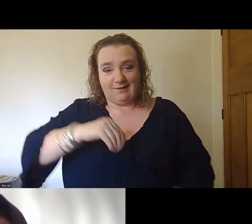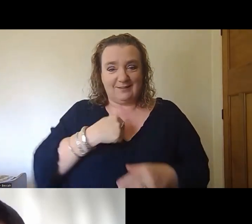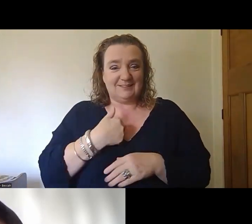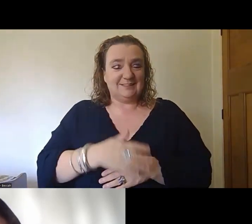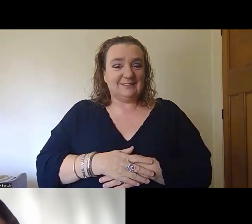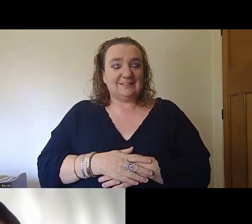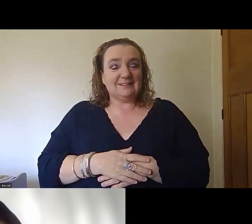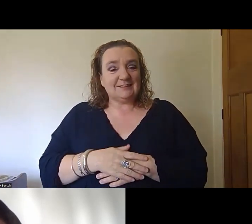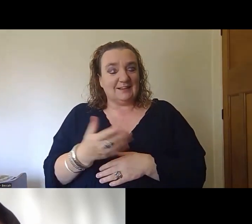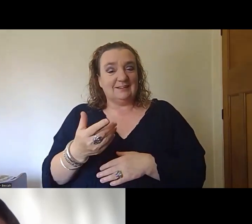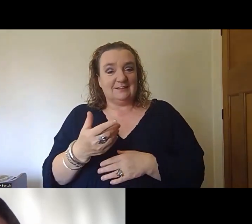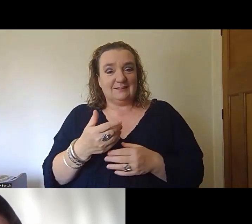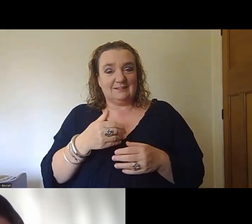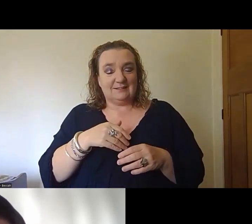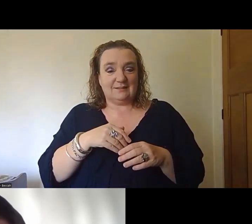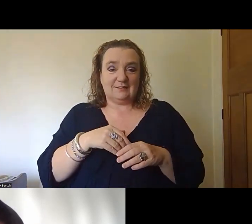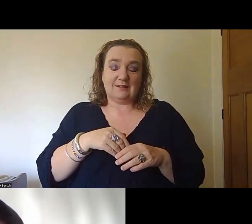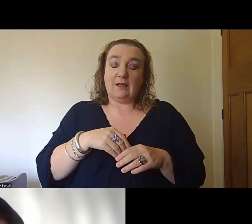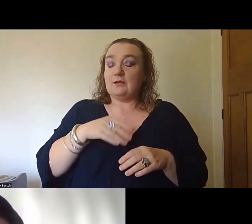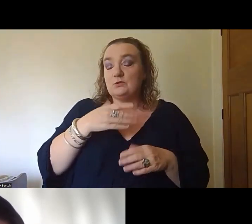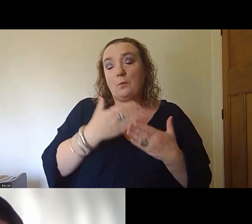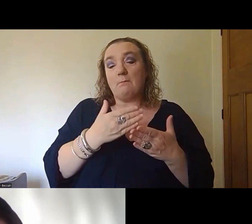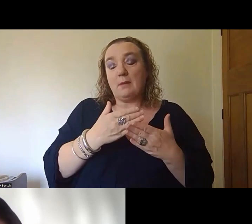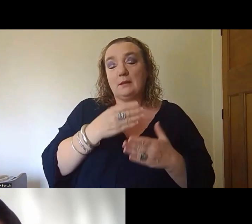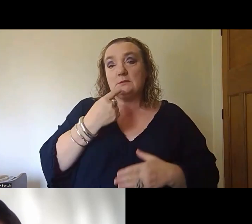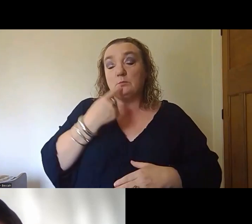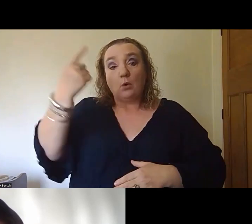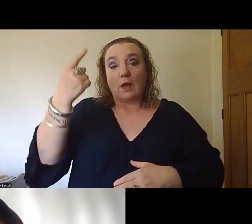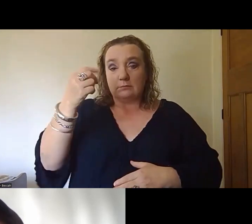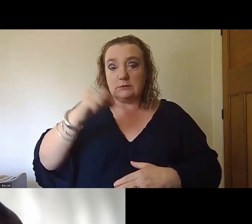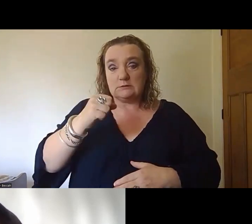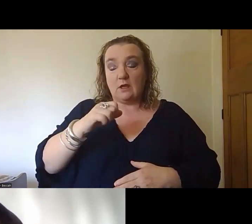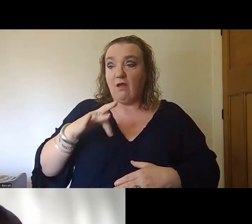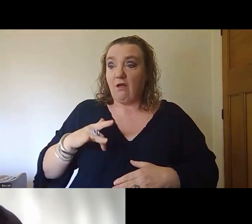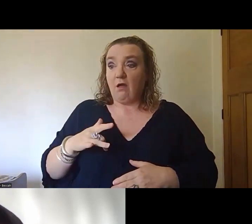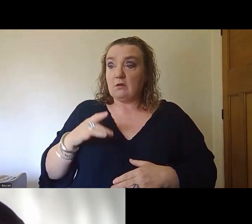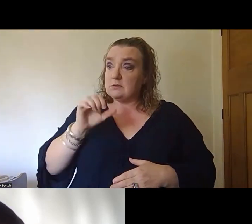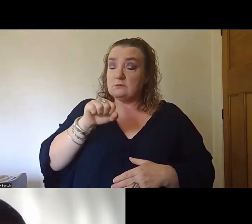But yeah, I was definitely given a voice, and I just felt included during every stage